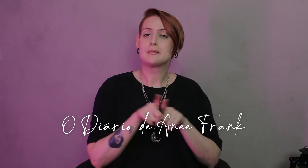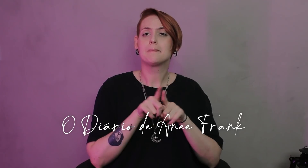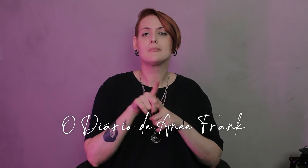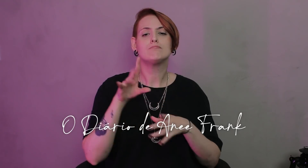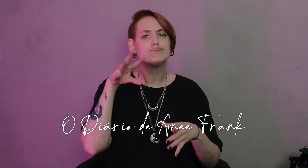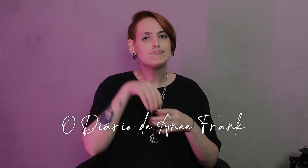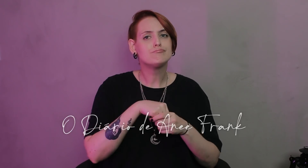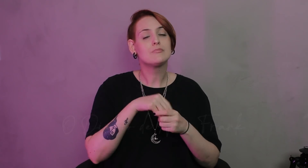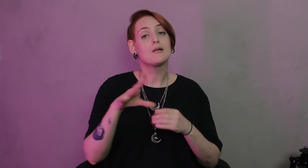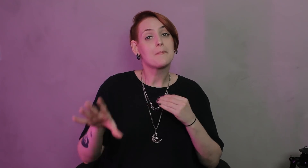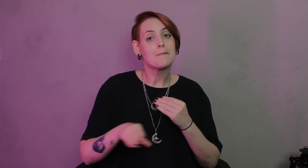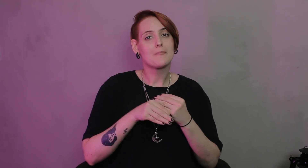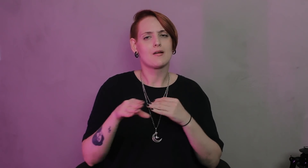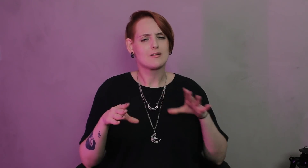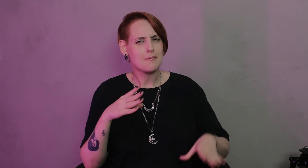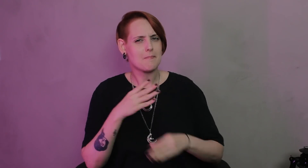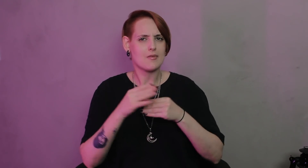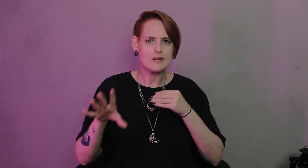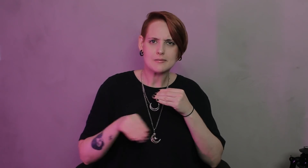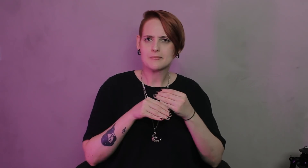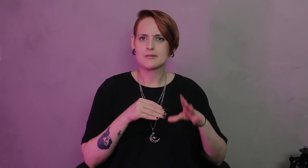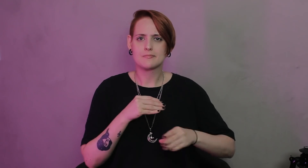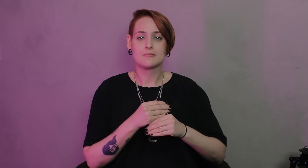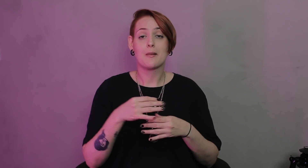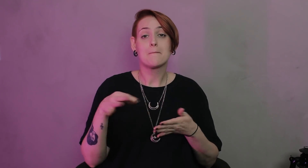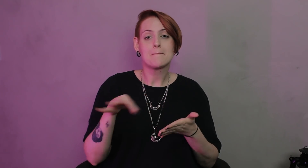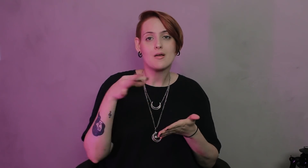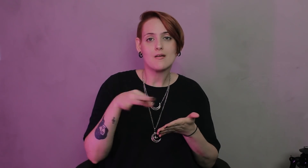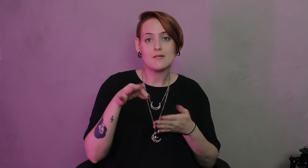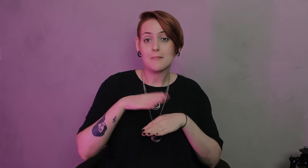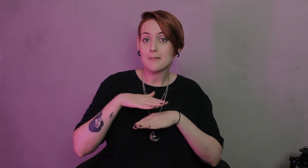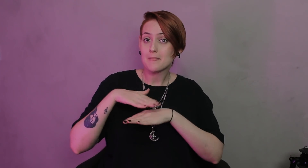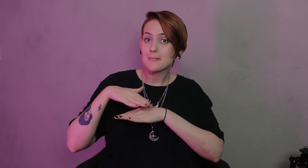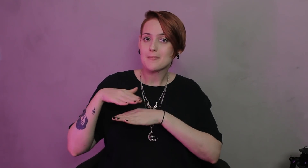where some pages of the diary were added.